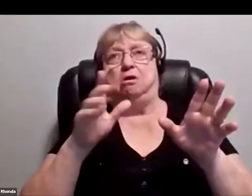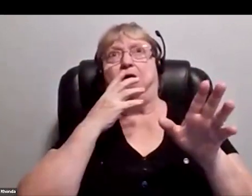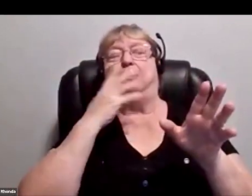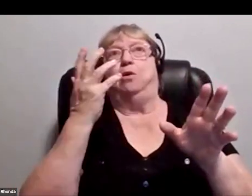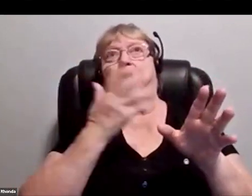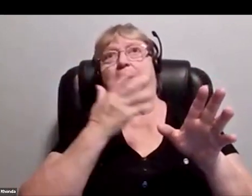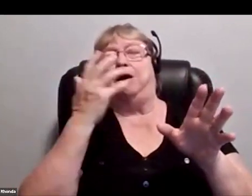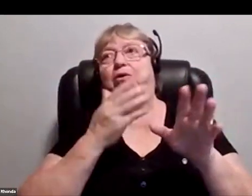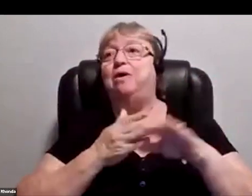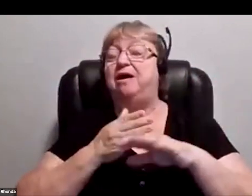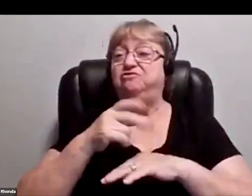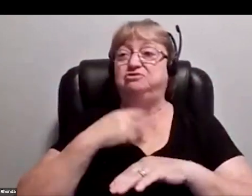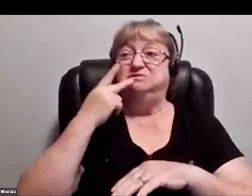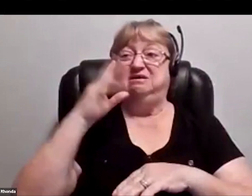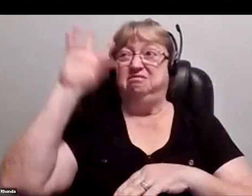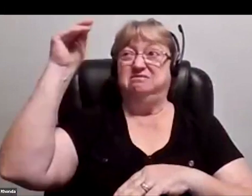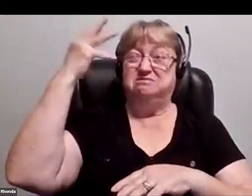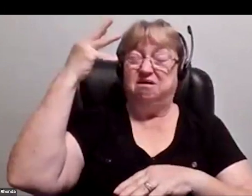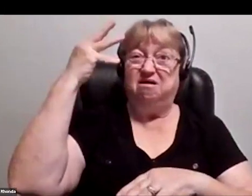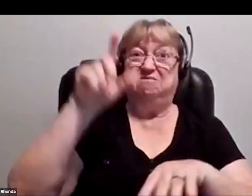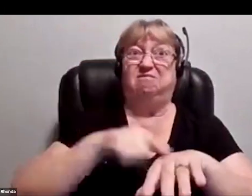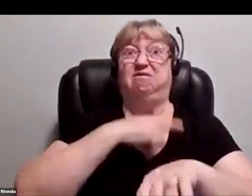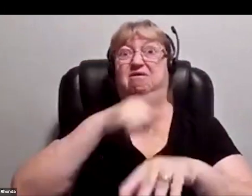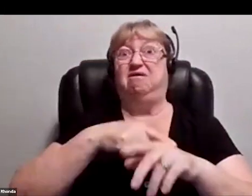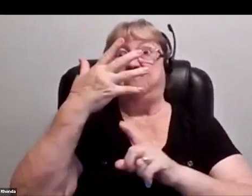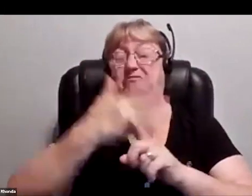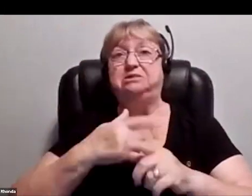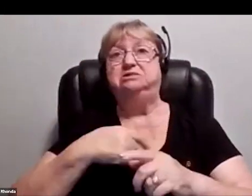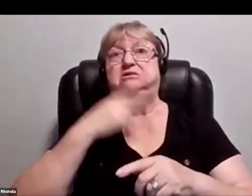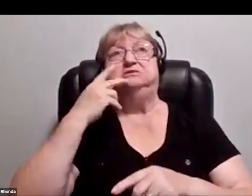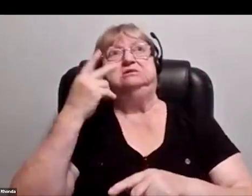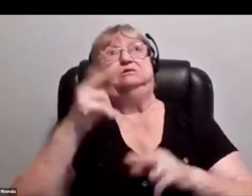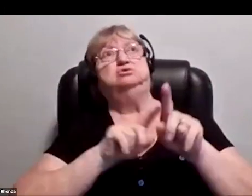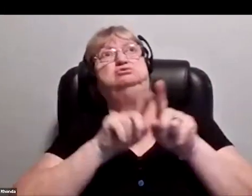to see the star appear. There are some really cool weather phenomenon that you get down here